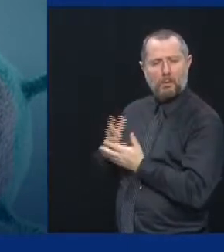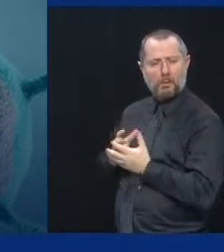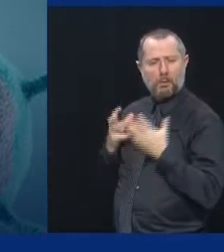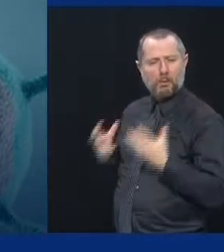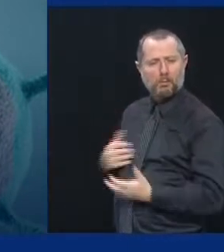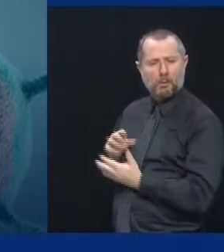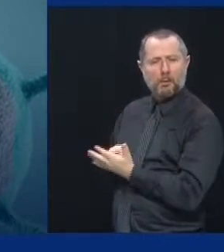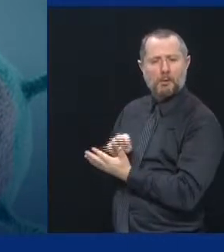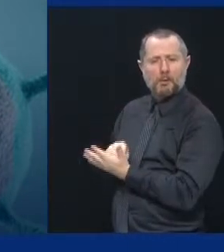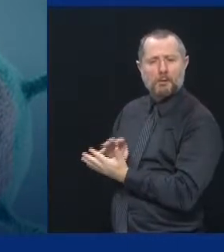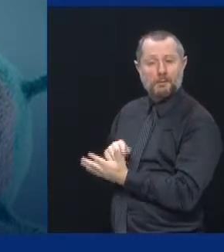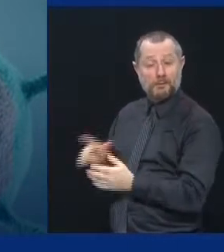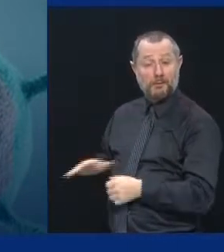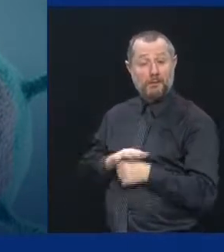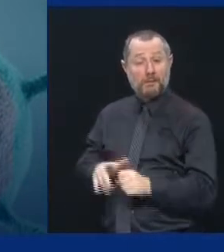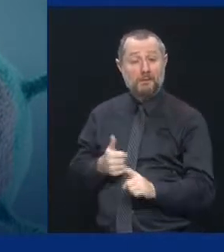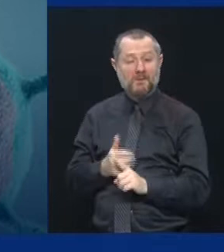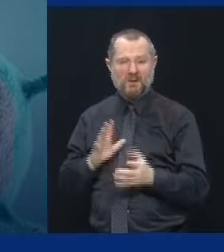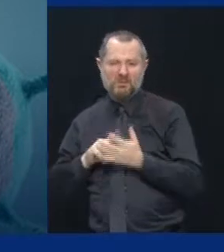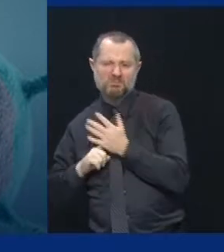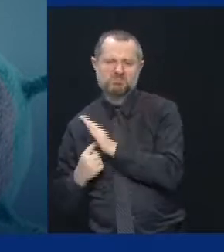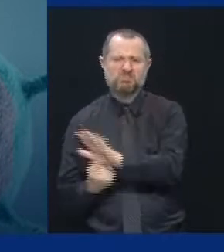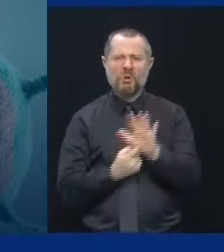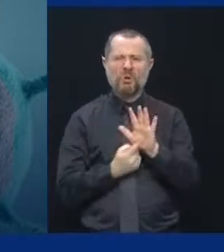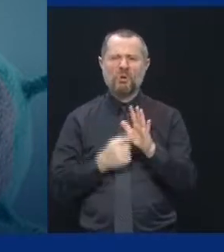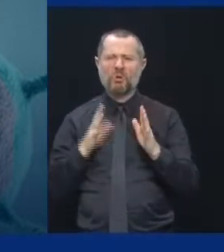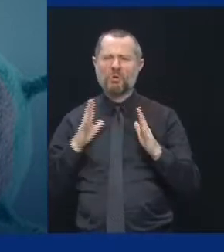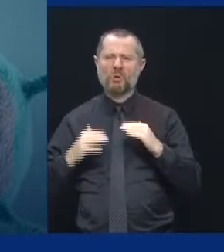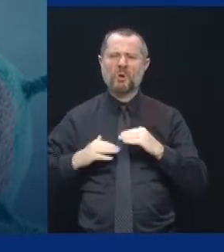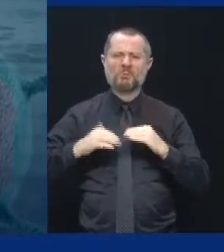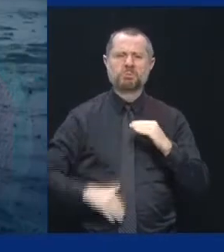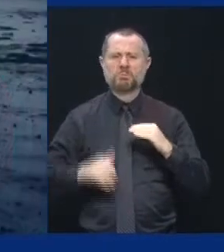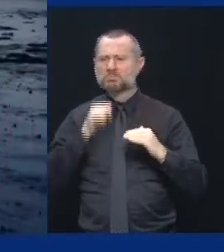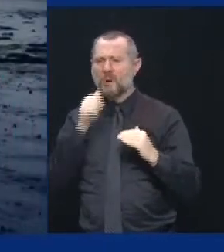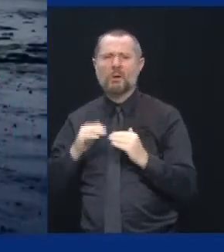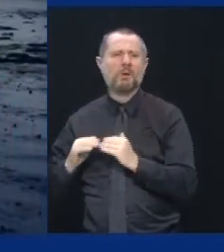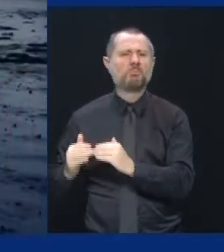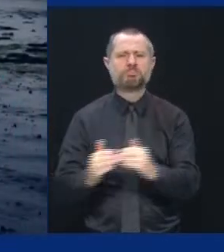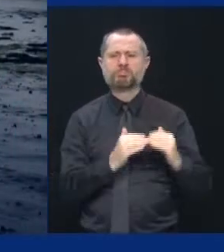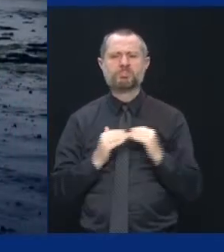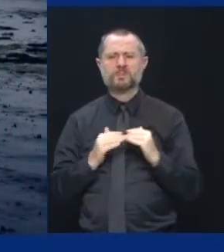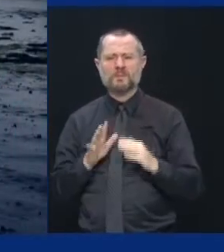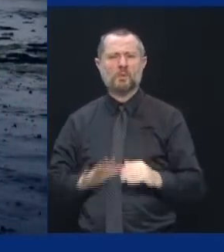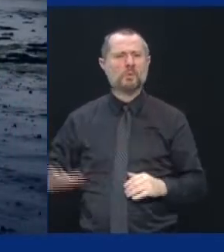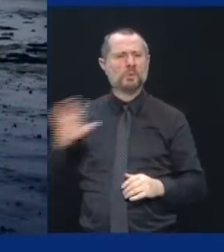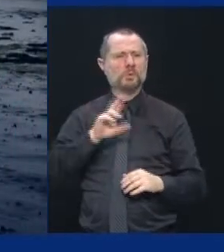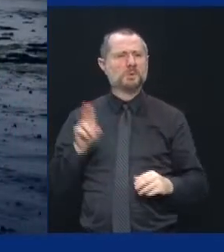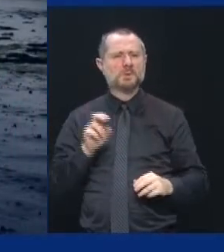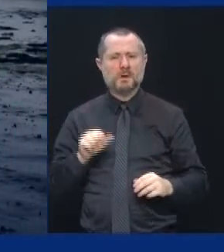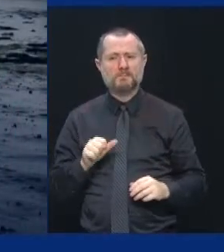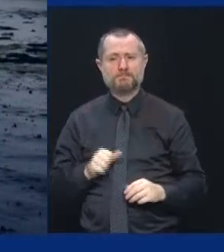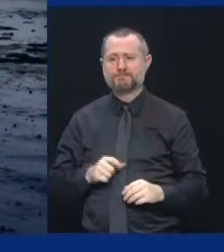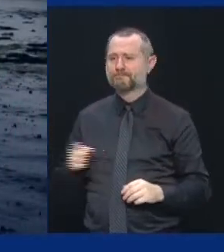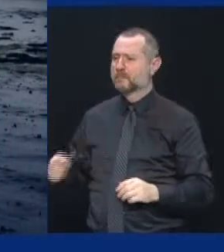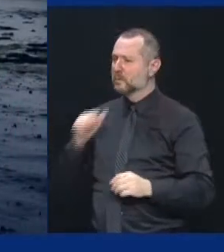A TIME WE SHOULD REFLECT, TAKE STOCK. COVID TAUGHT US MANY LESSONS. COVID EXPOSED INJUSTICES.